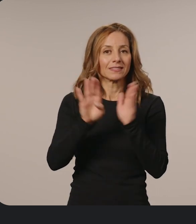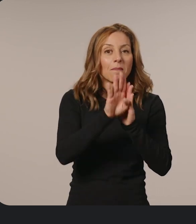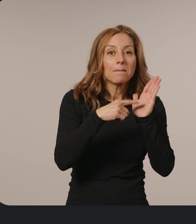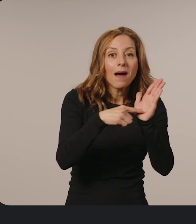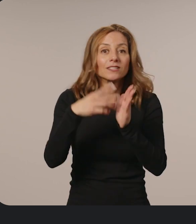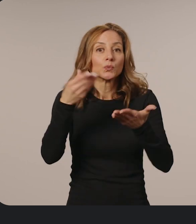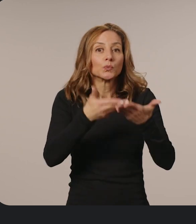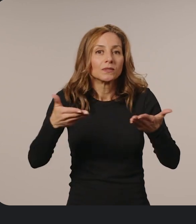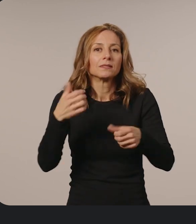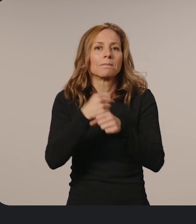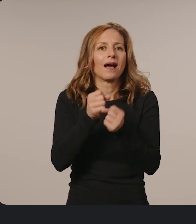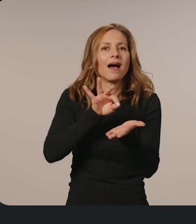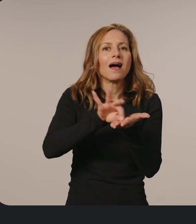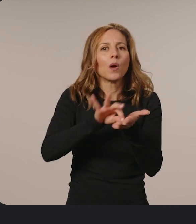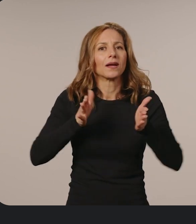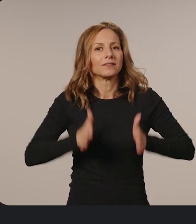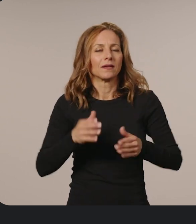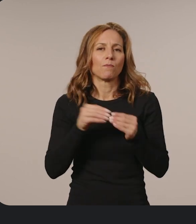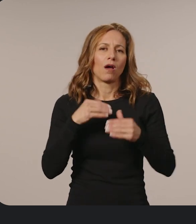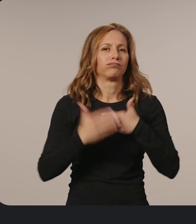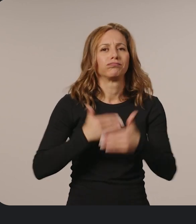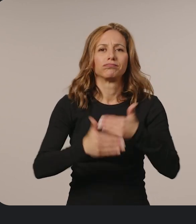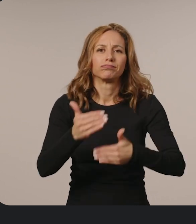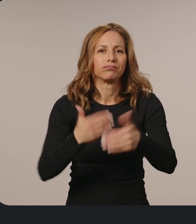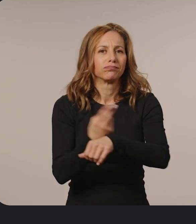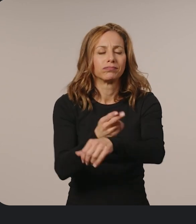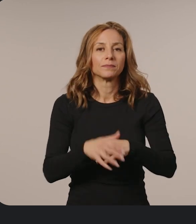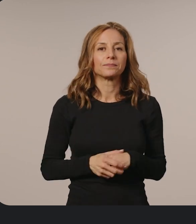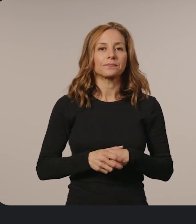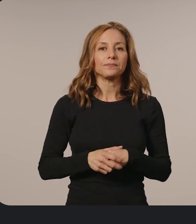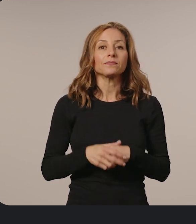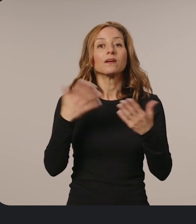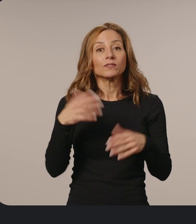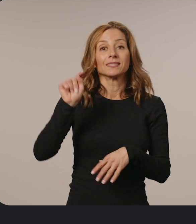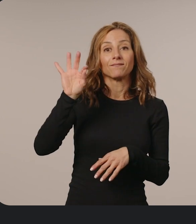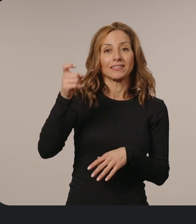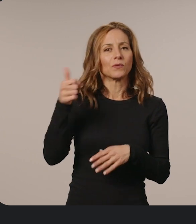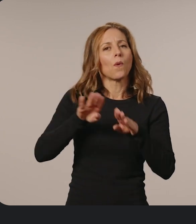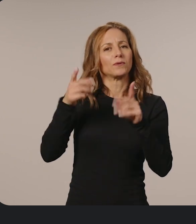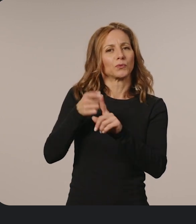and tooling to make accountants more productive. And of course, TFX is an open-source project